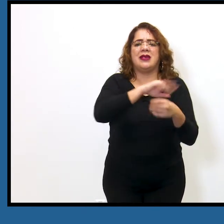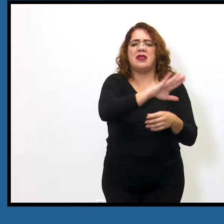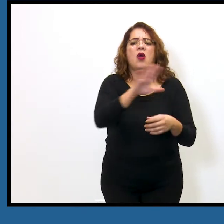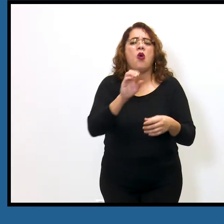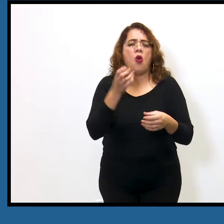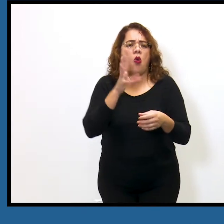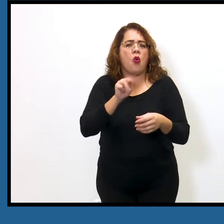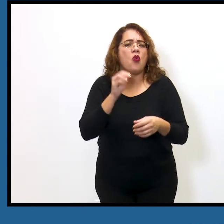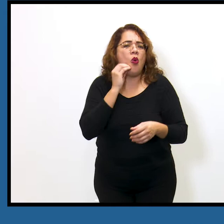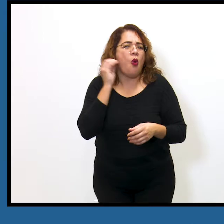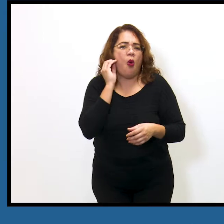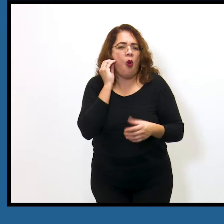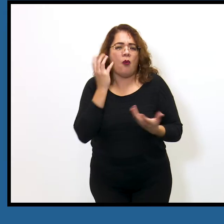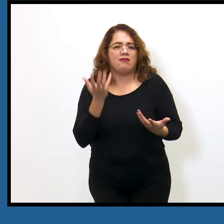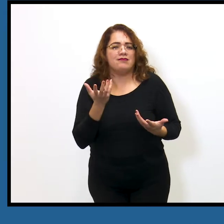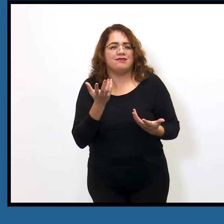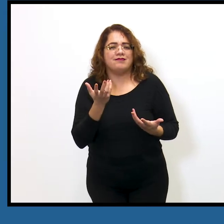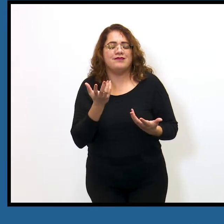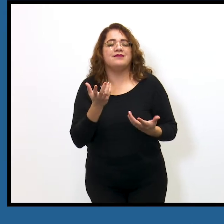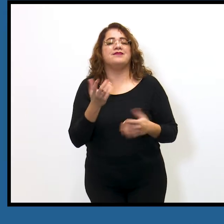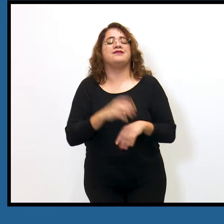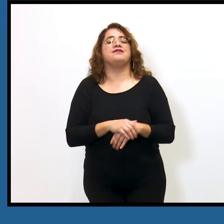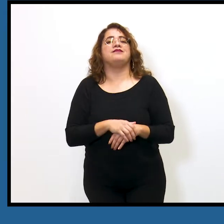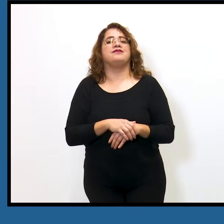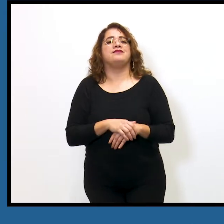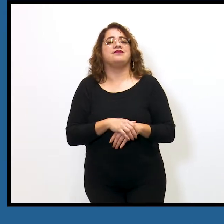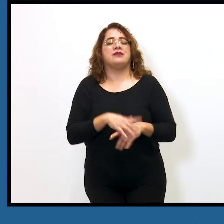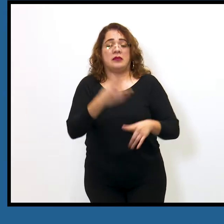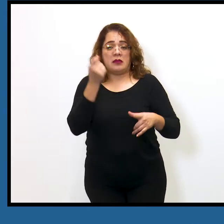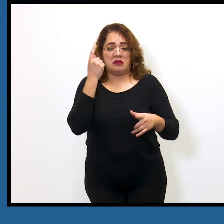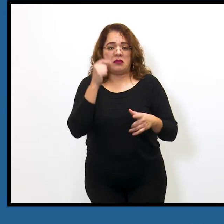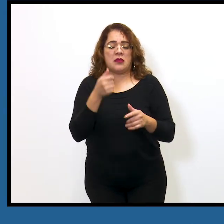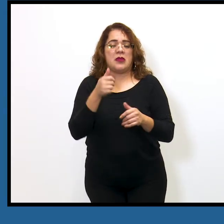you know that we do under this state stay-at-home order, safer at home order